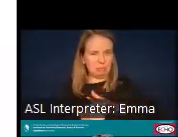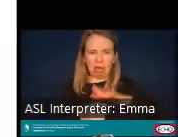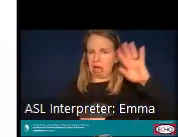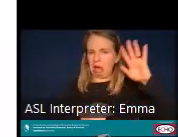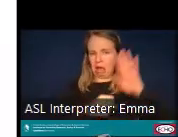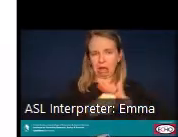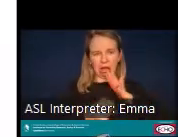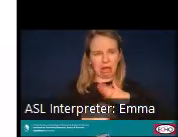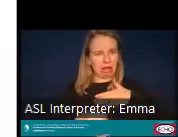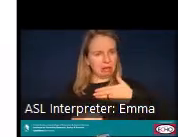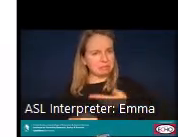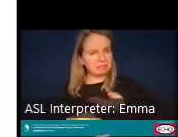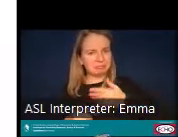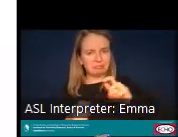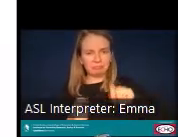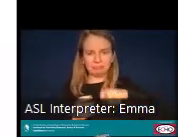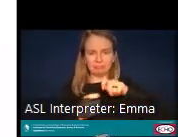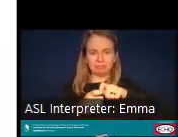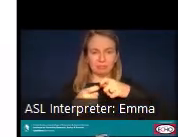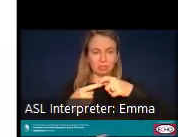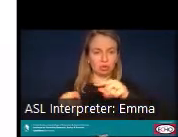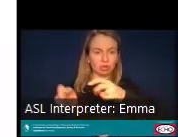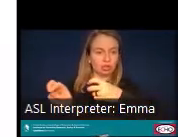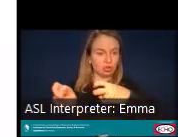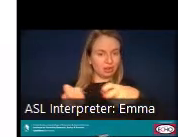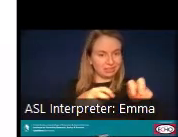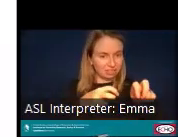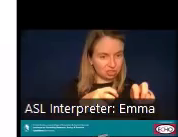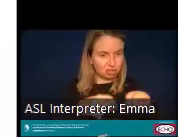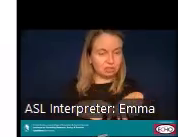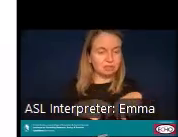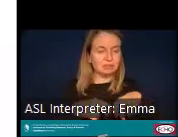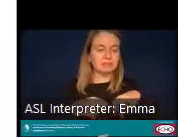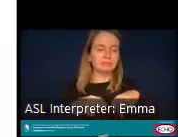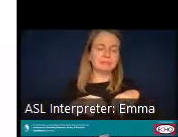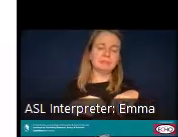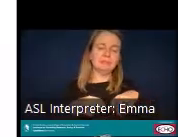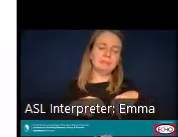especially during transitions and moments of frustration.